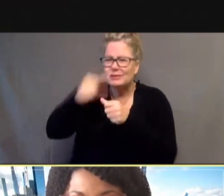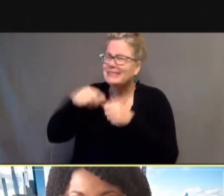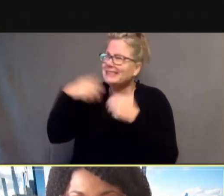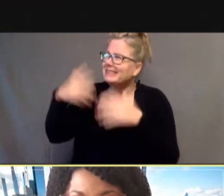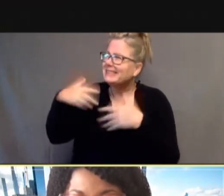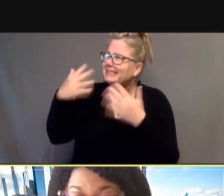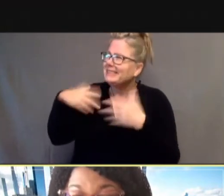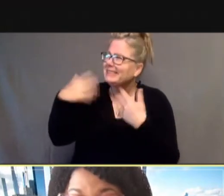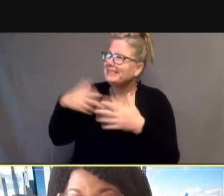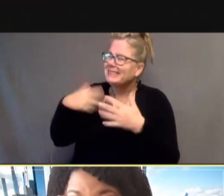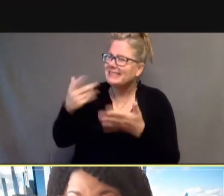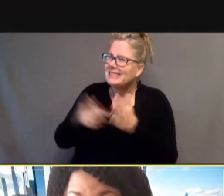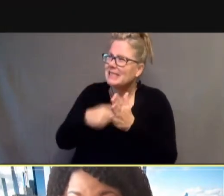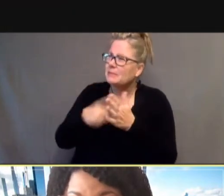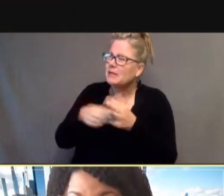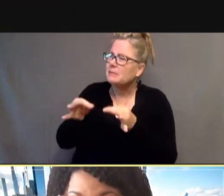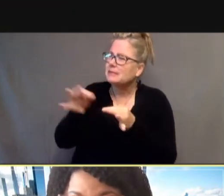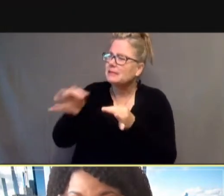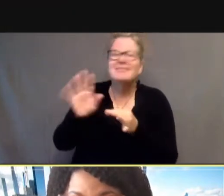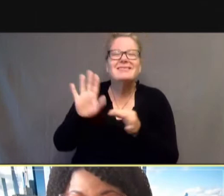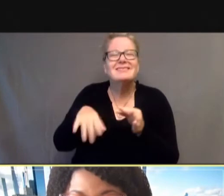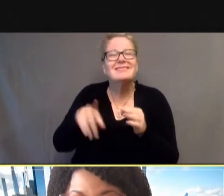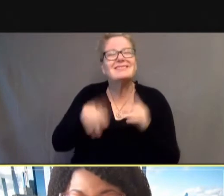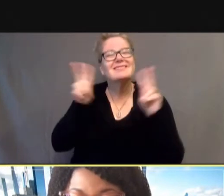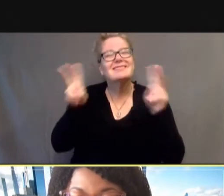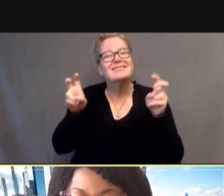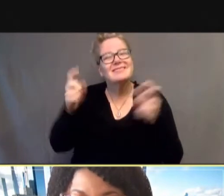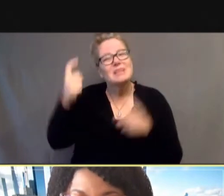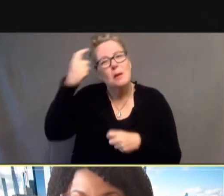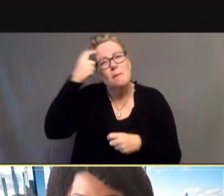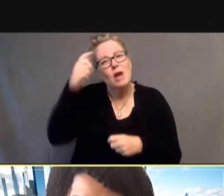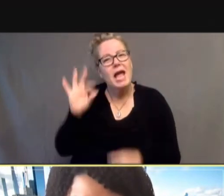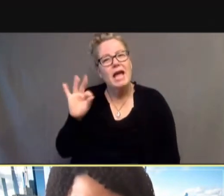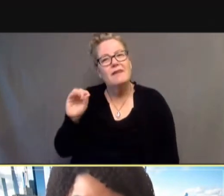have what's called brain fog. And that's not something that's unique to fibromyalgia or